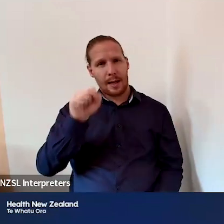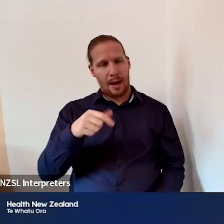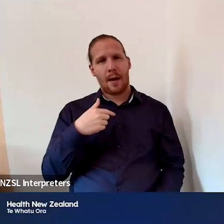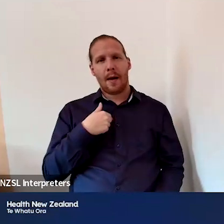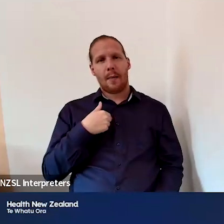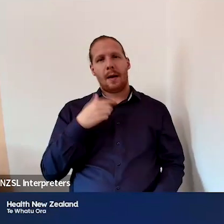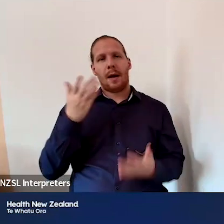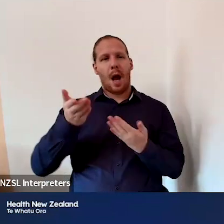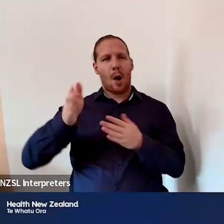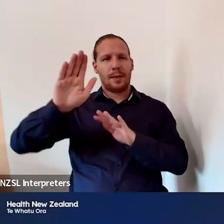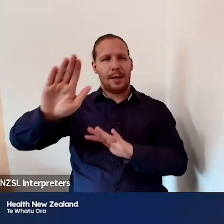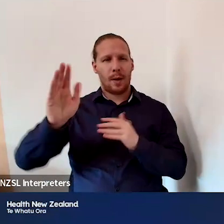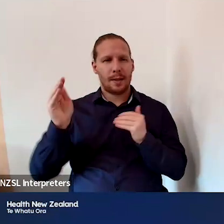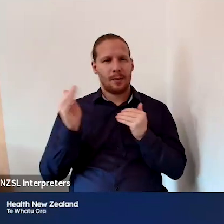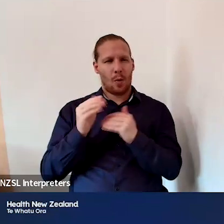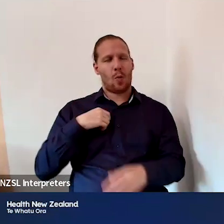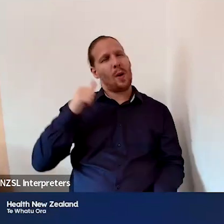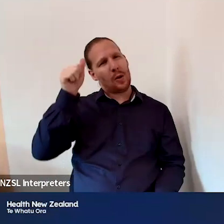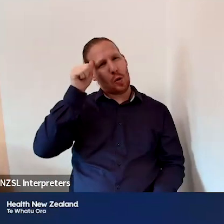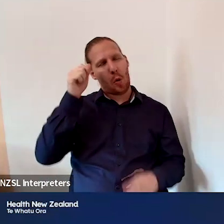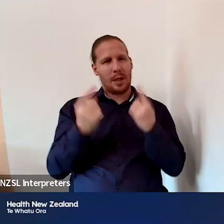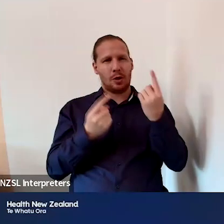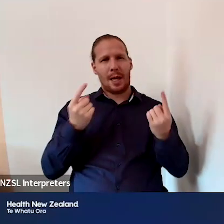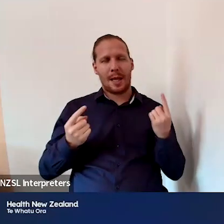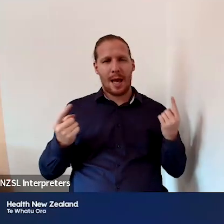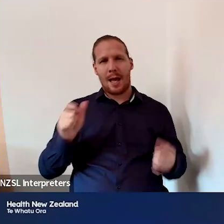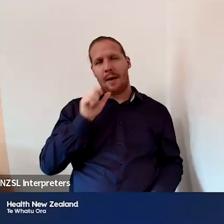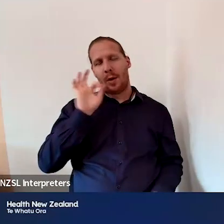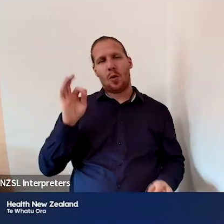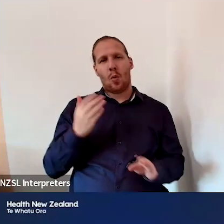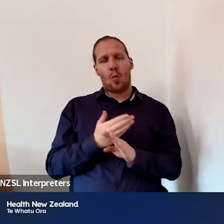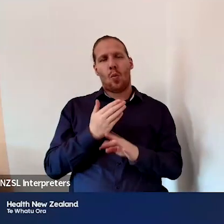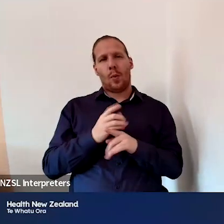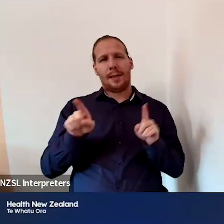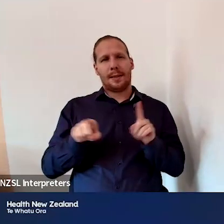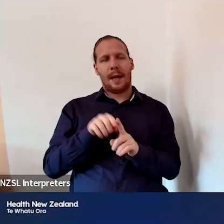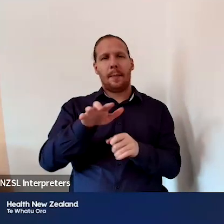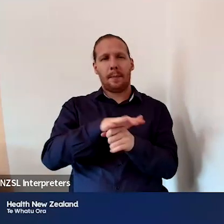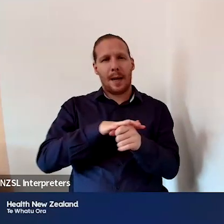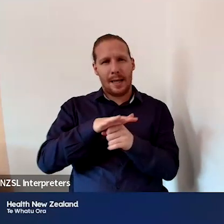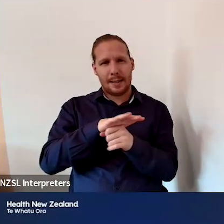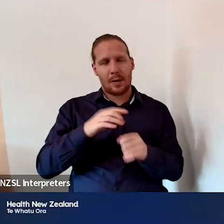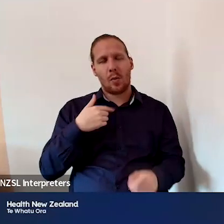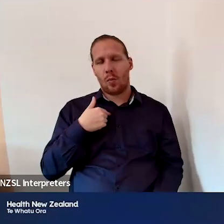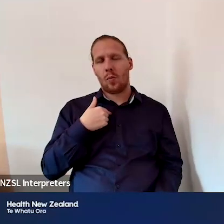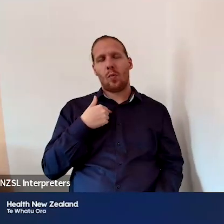We end up at similar, if we're not working in same places, we often see each other at,